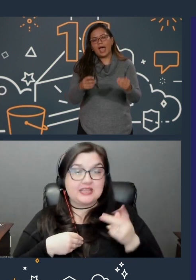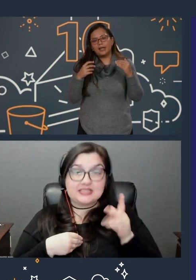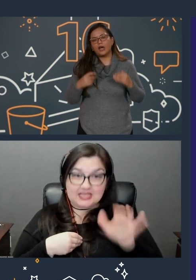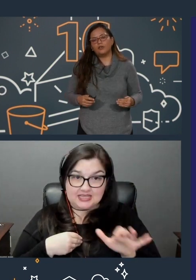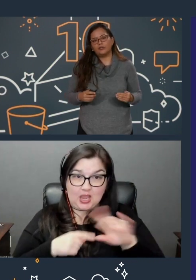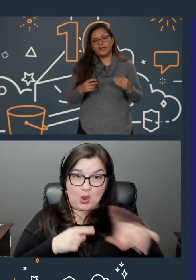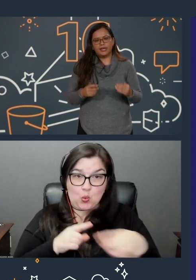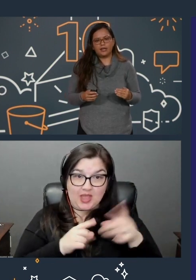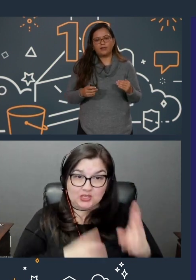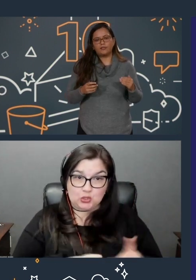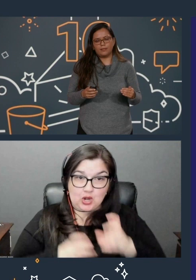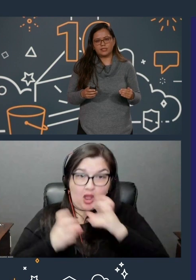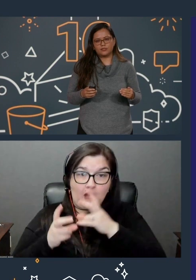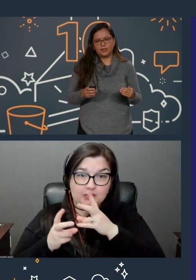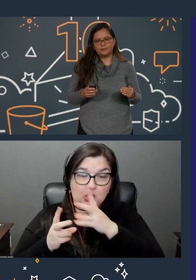and downloading data from S3.